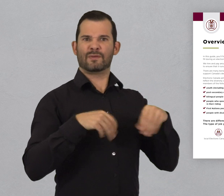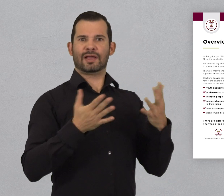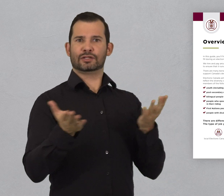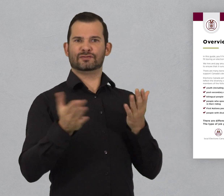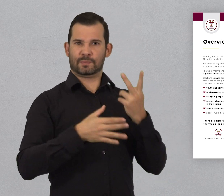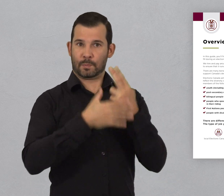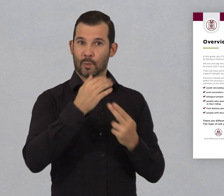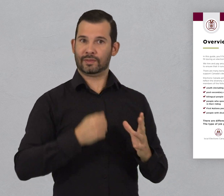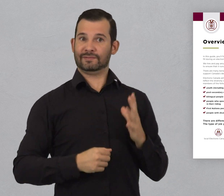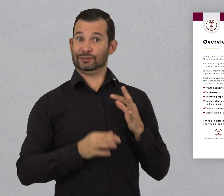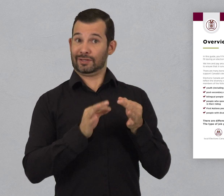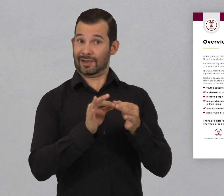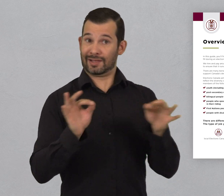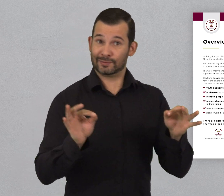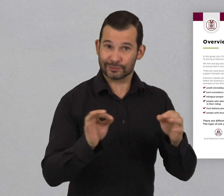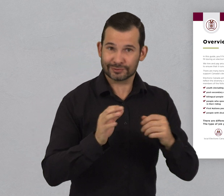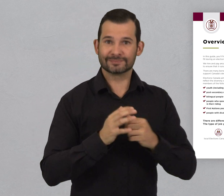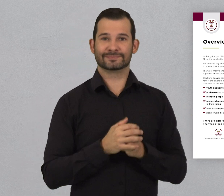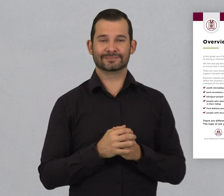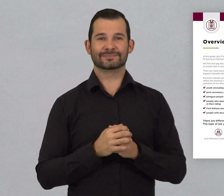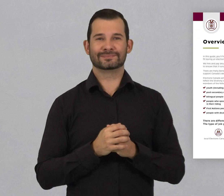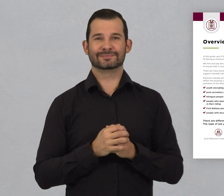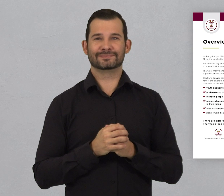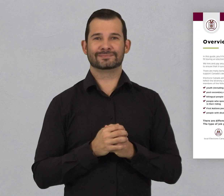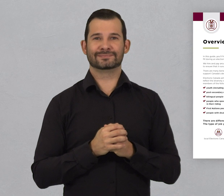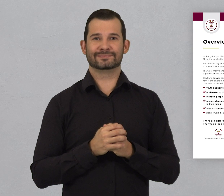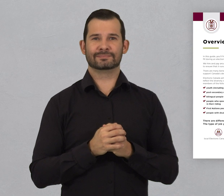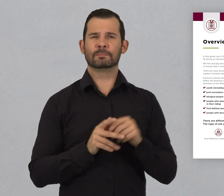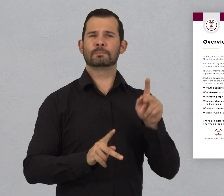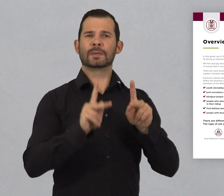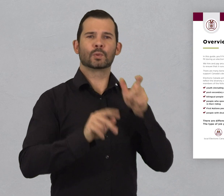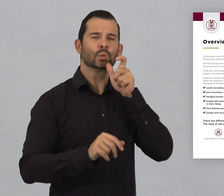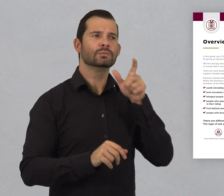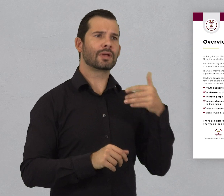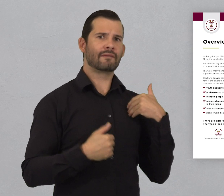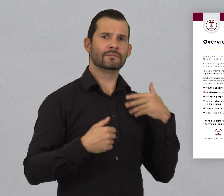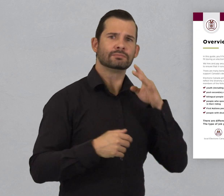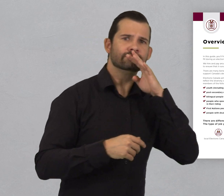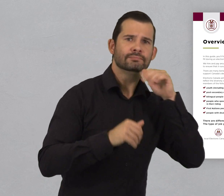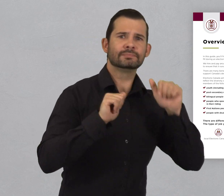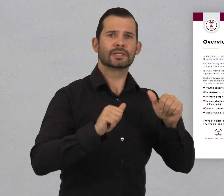provide service in both official languages • people who speak a language other than the